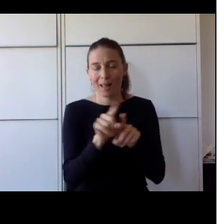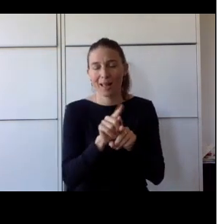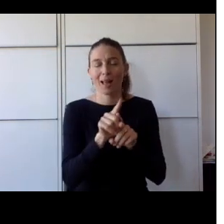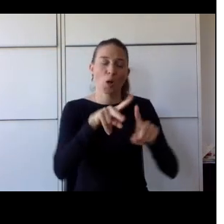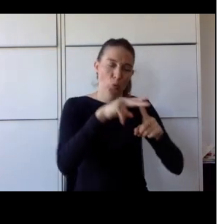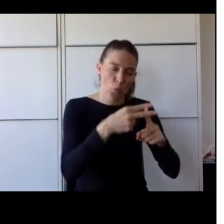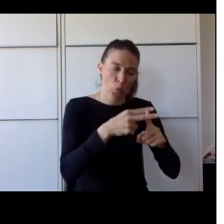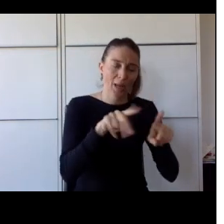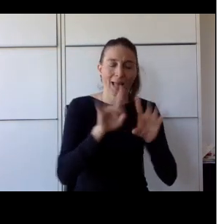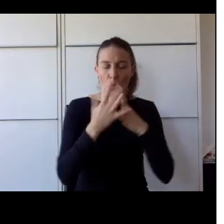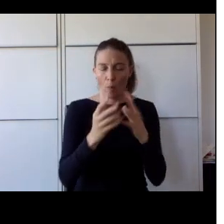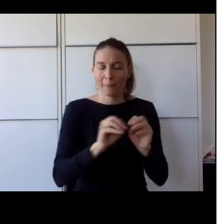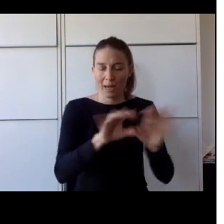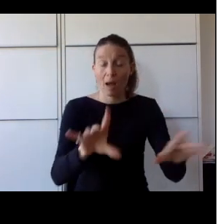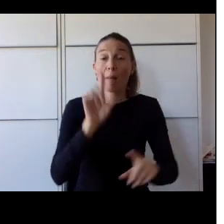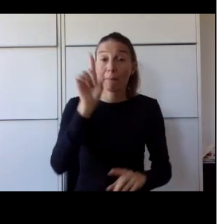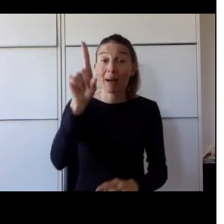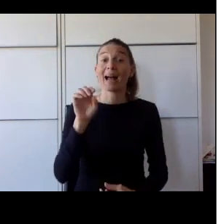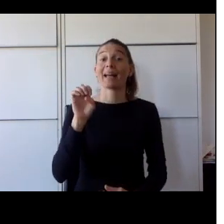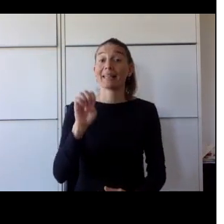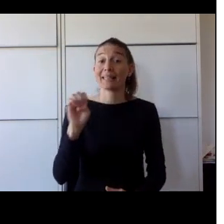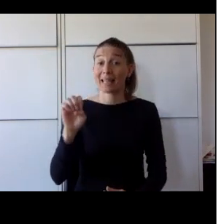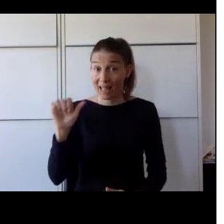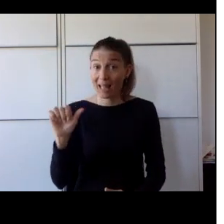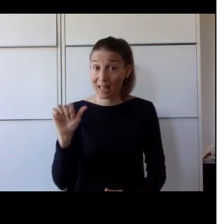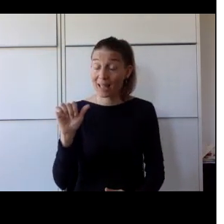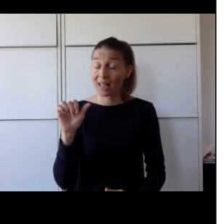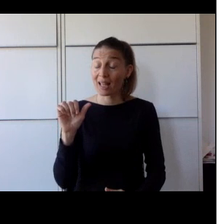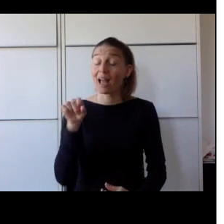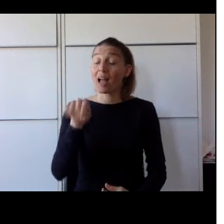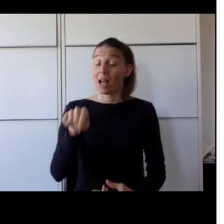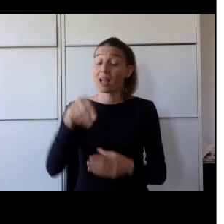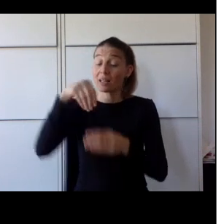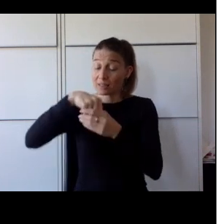the Accessibility Act provides accessibility requirements,